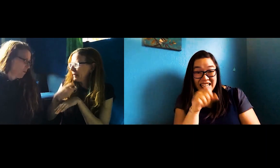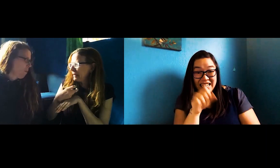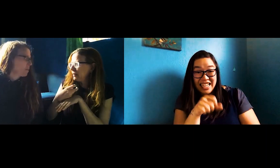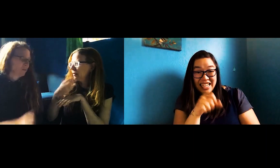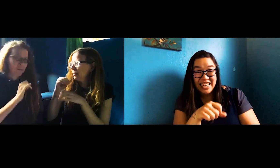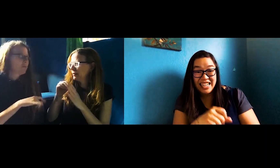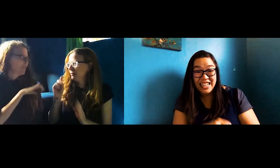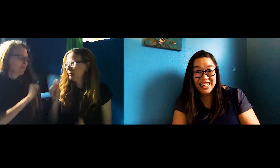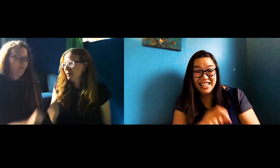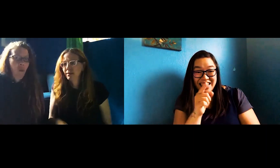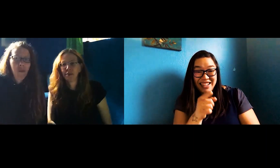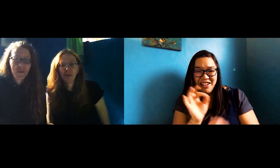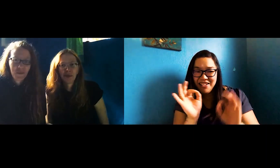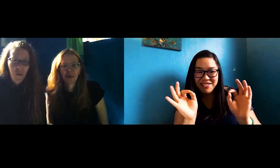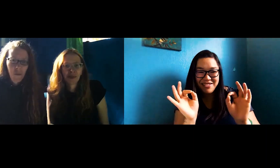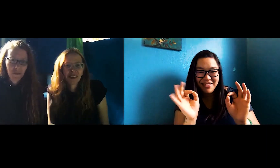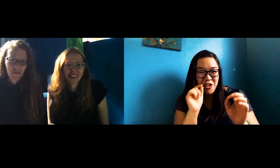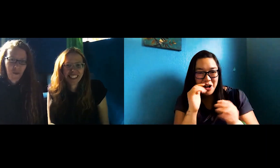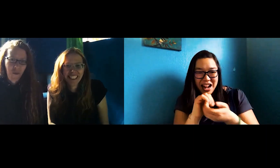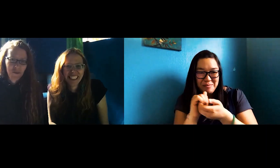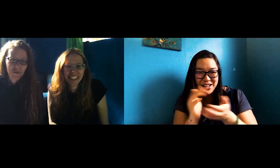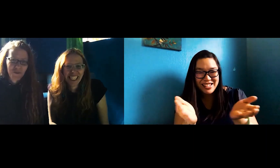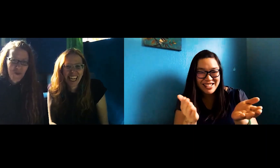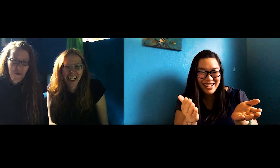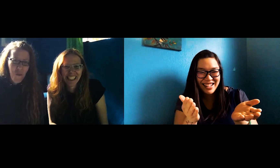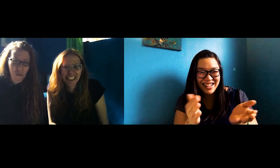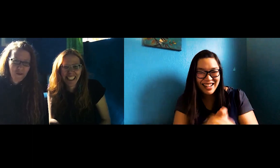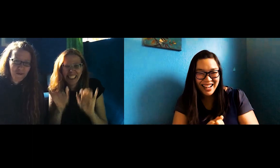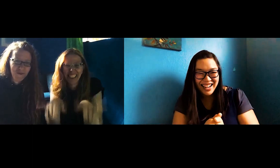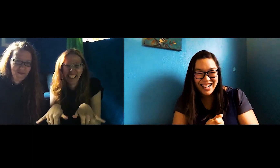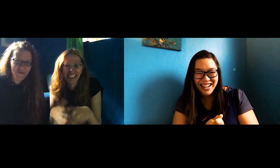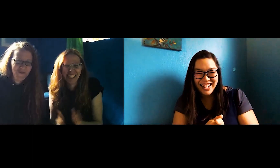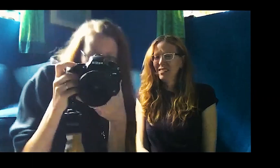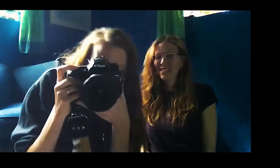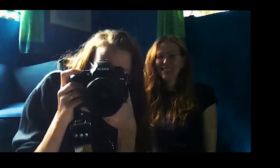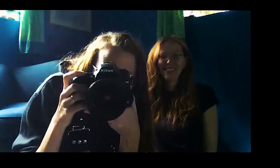sleeping on the side- Oh yeah. Yes. What a cool collaboration! Yeah, that's us.